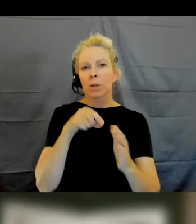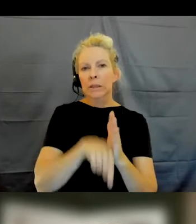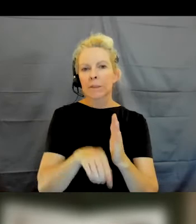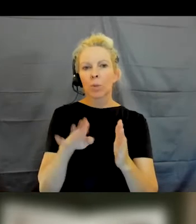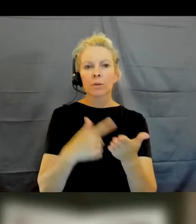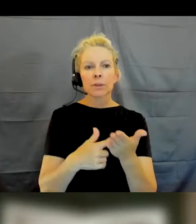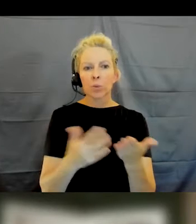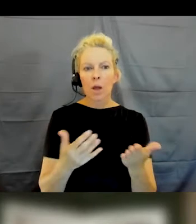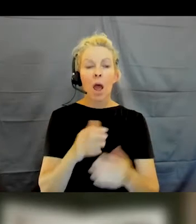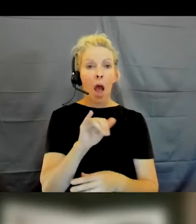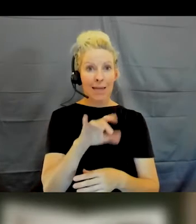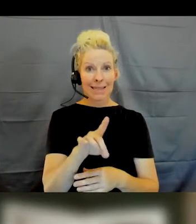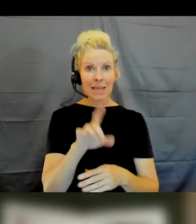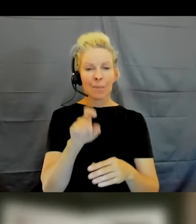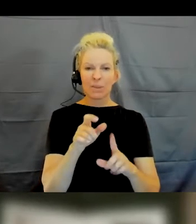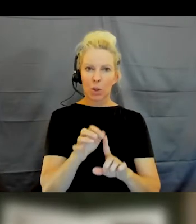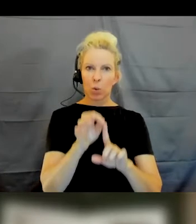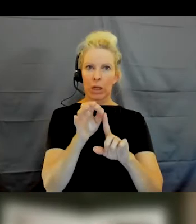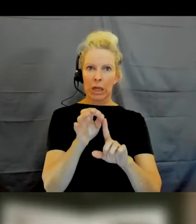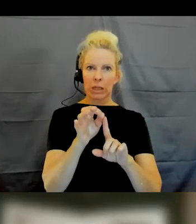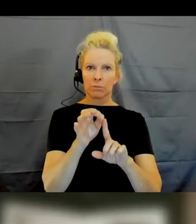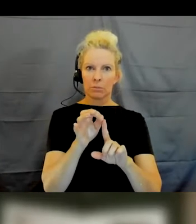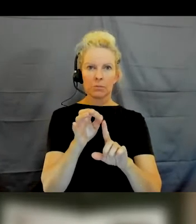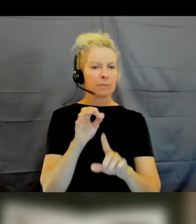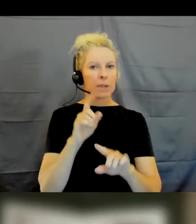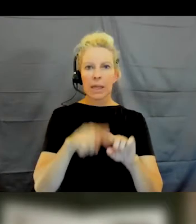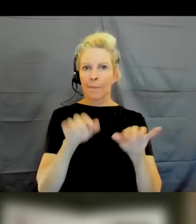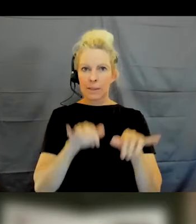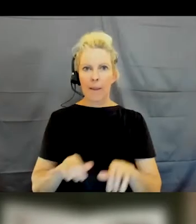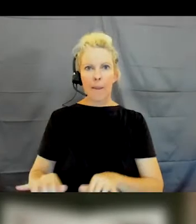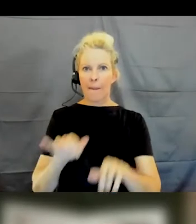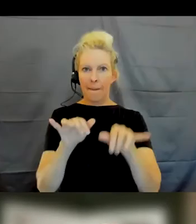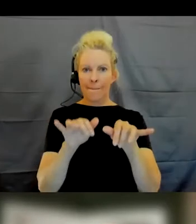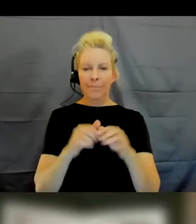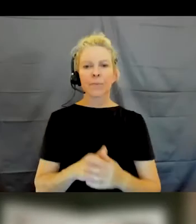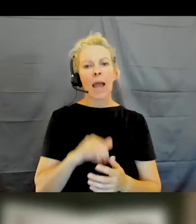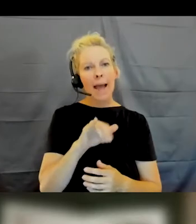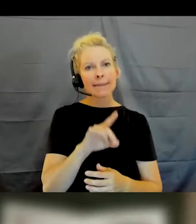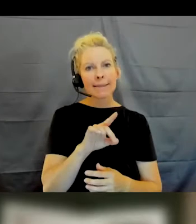to be unique within the page. I know, WCAG 2. 2 is removing it, I could go on and on about that,